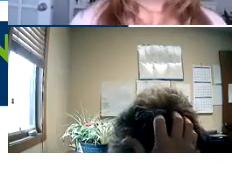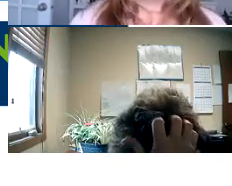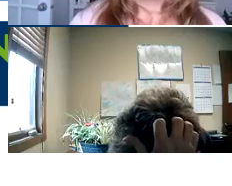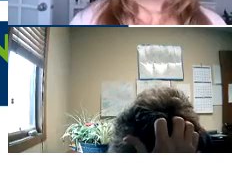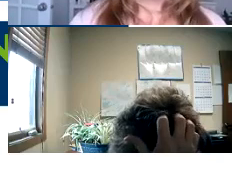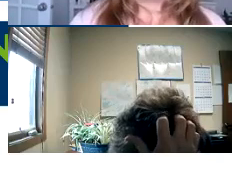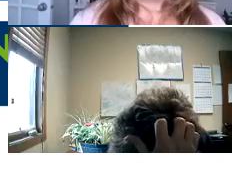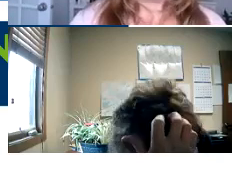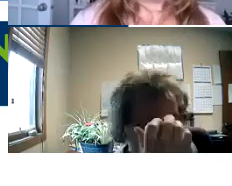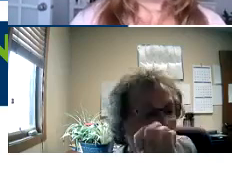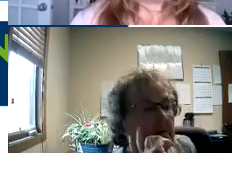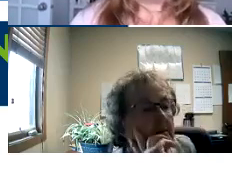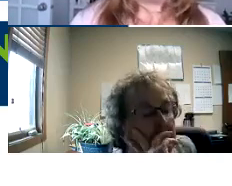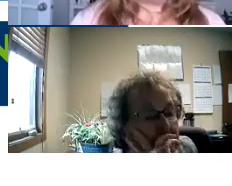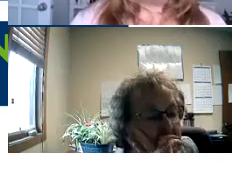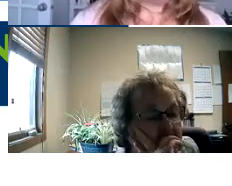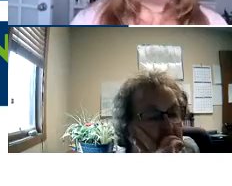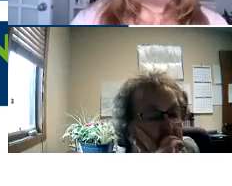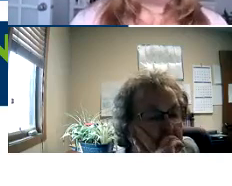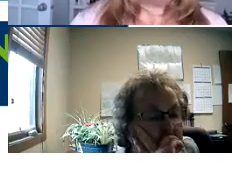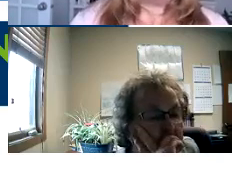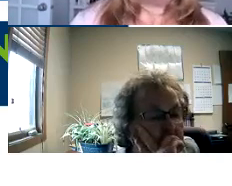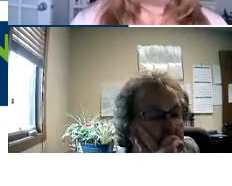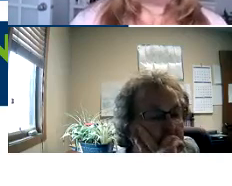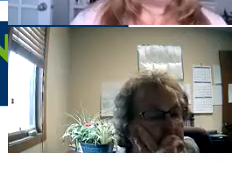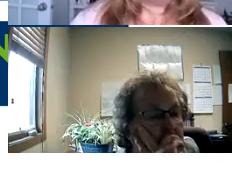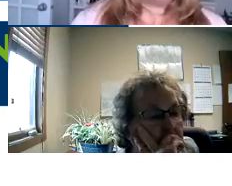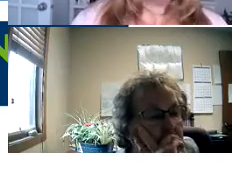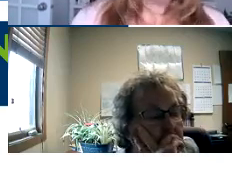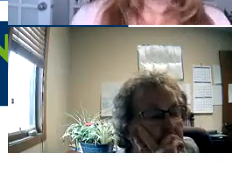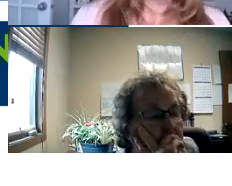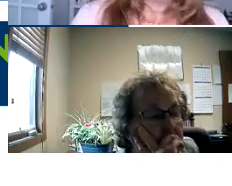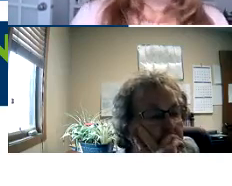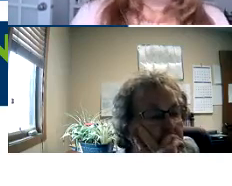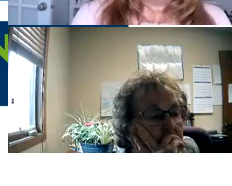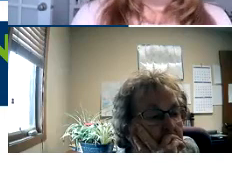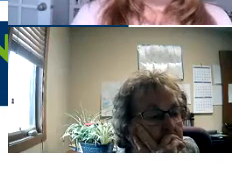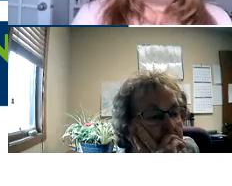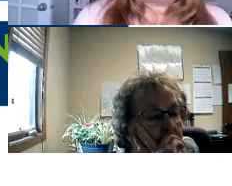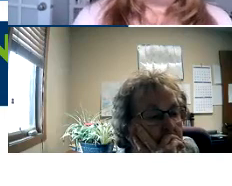and that is the license that you hold is that H CBS 245D license? Let's see.